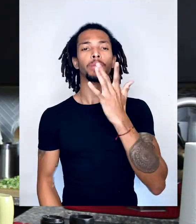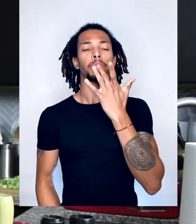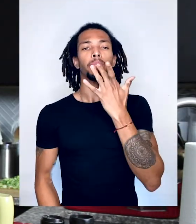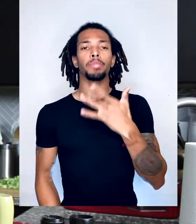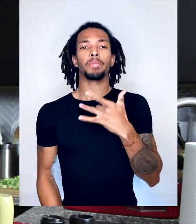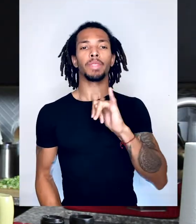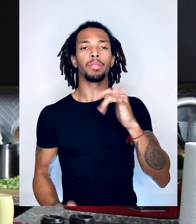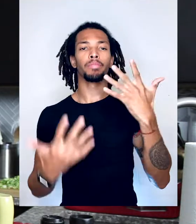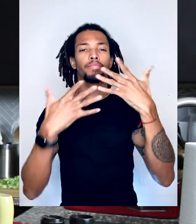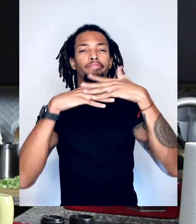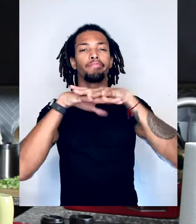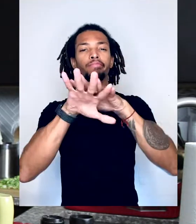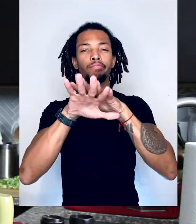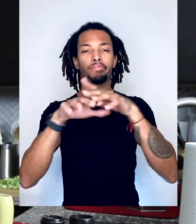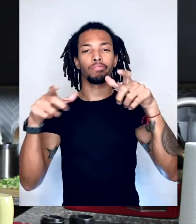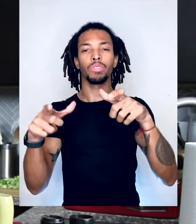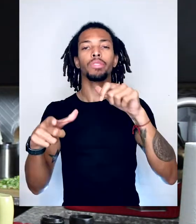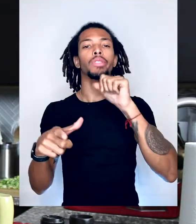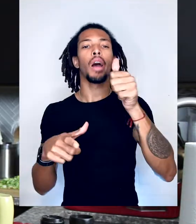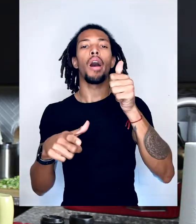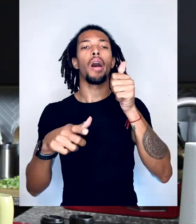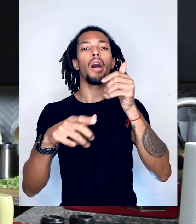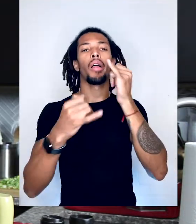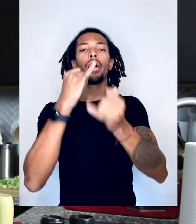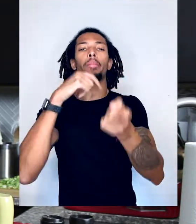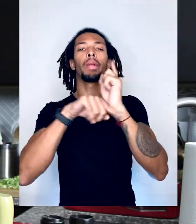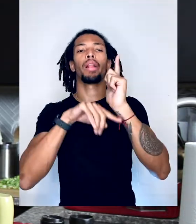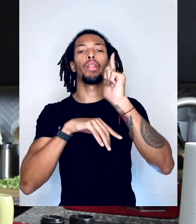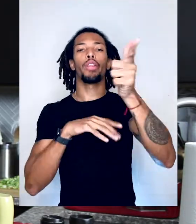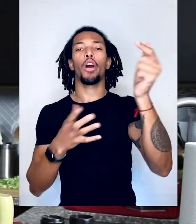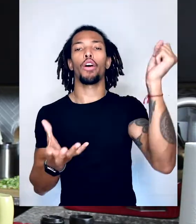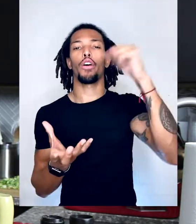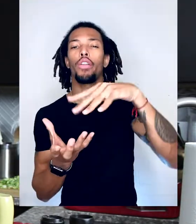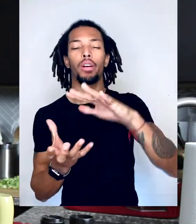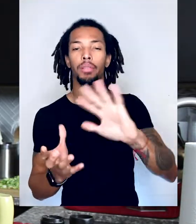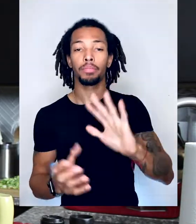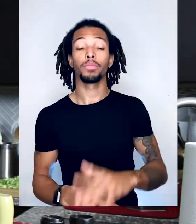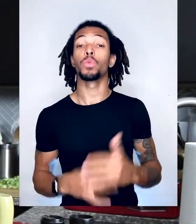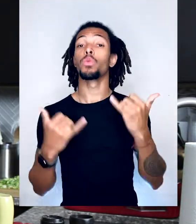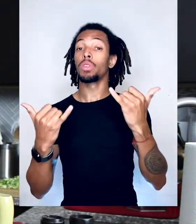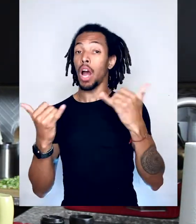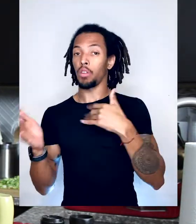integral part of this dish as opposed to just an afterthought. Okay, so now let's work on the sprouts.